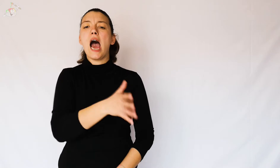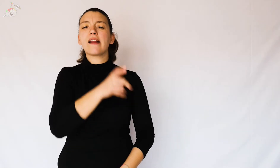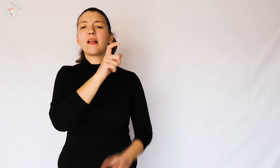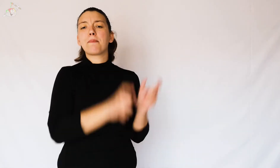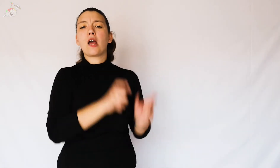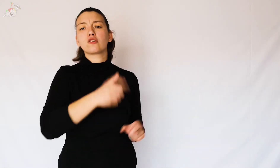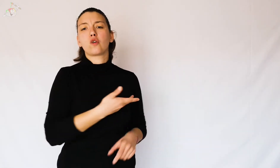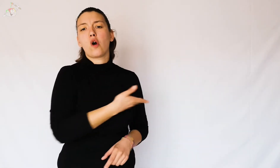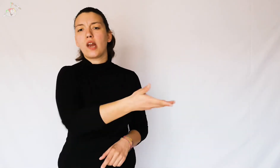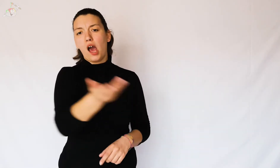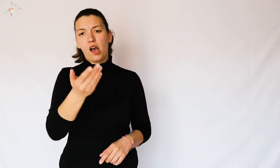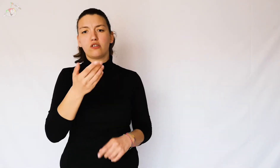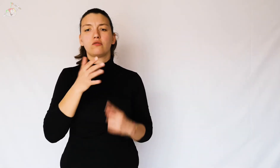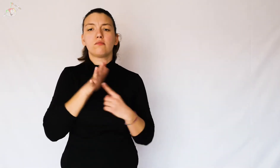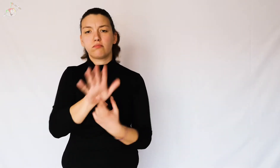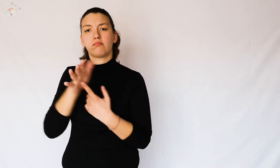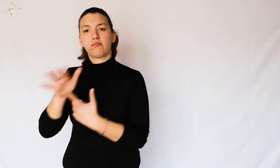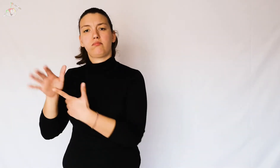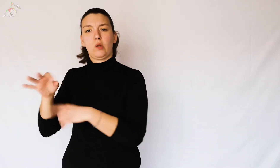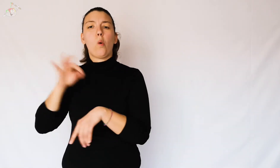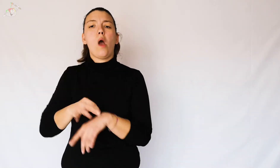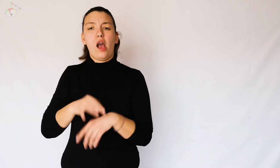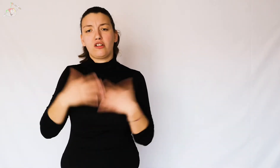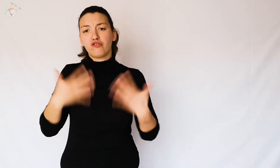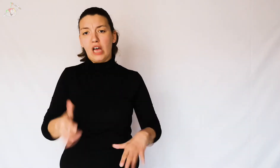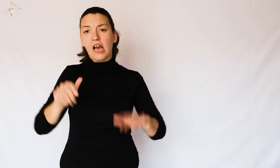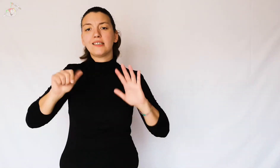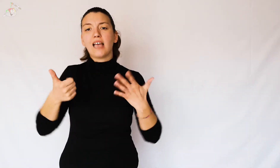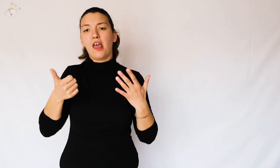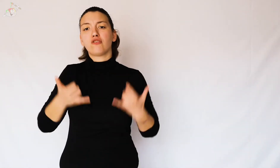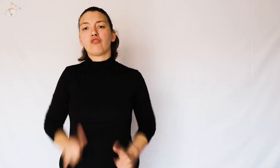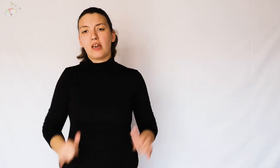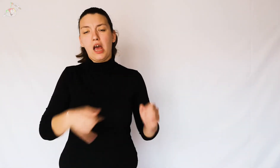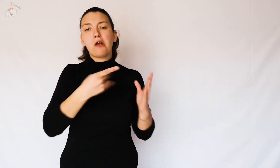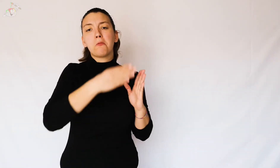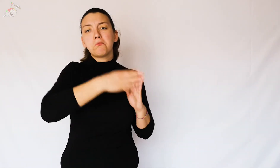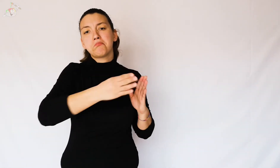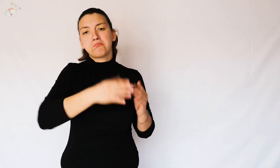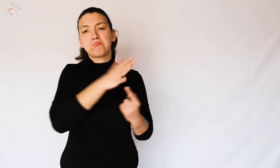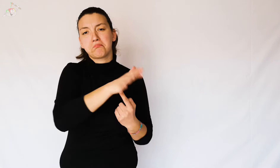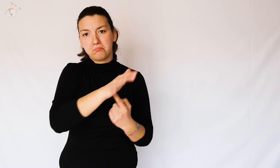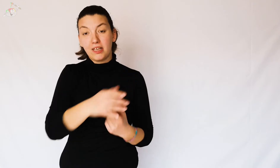The other characters are presented from January 6,